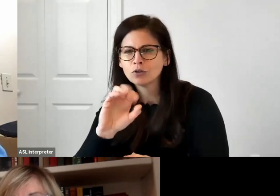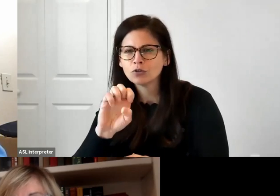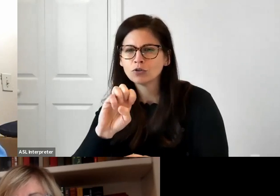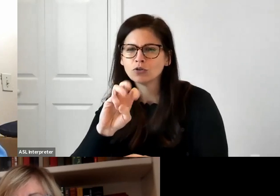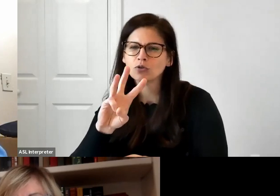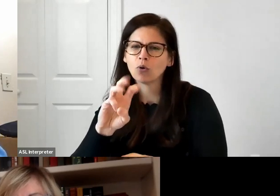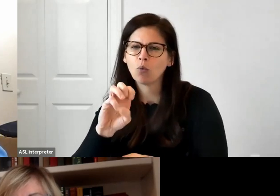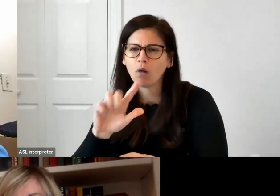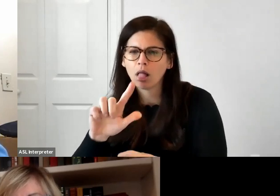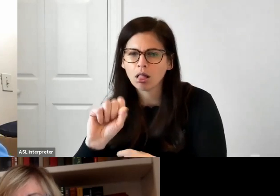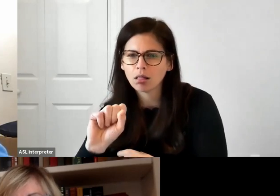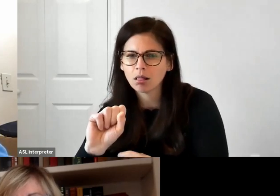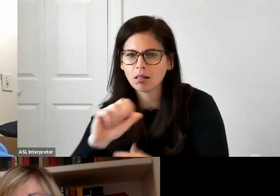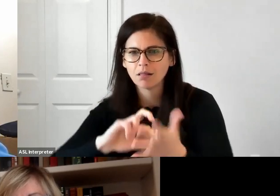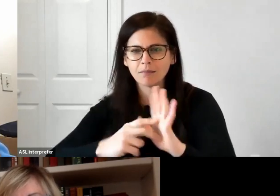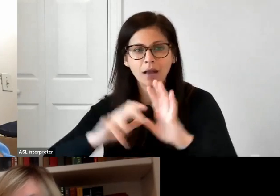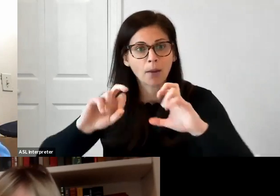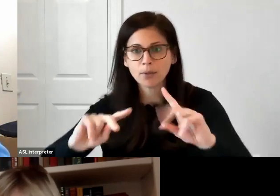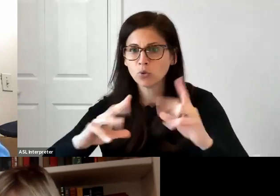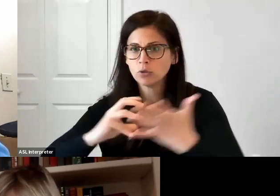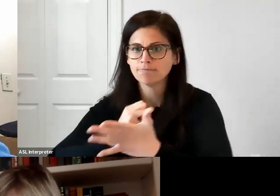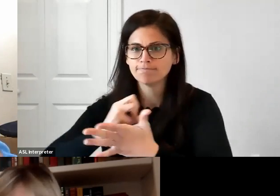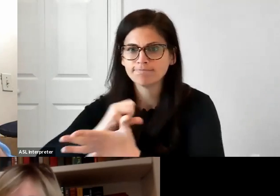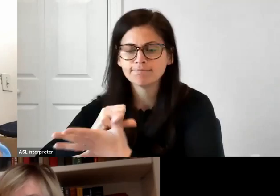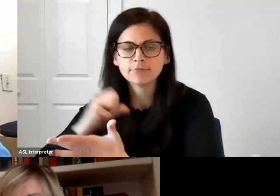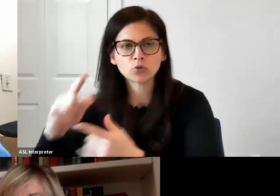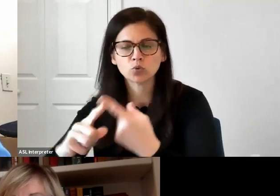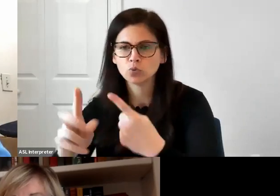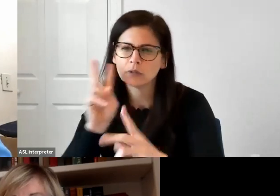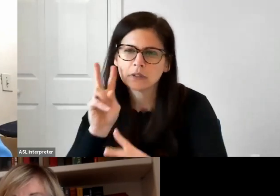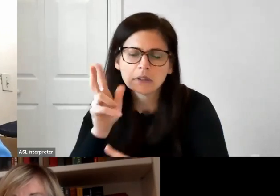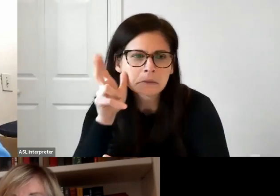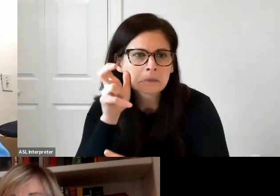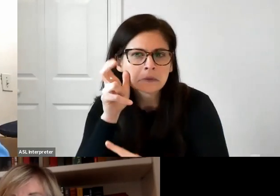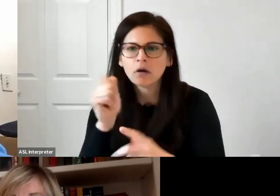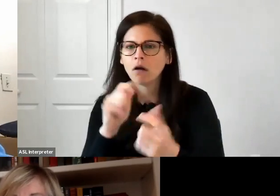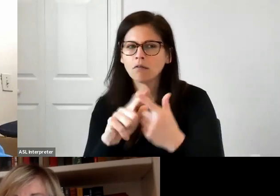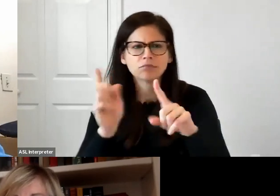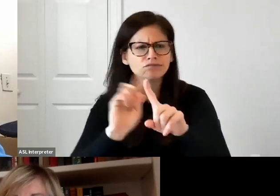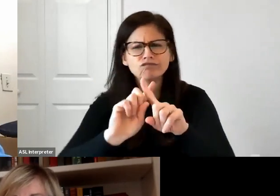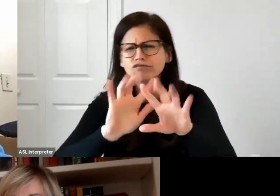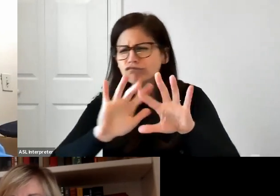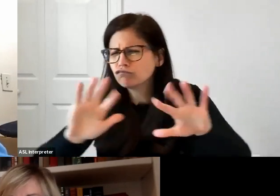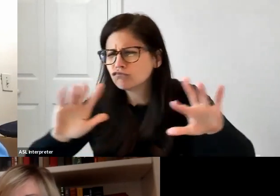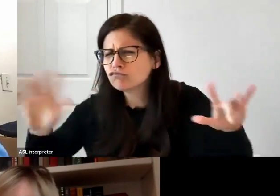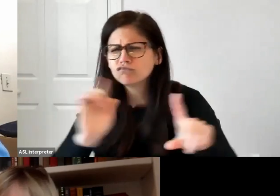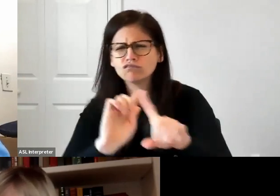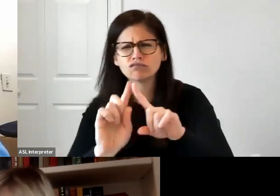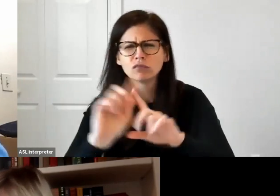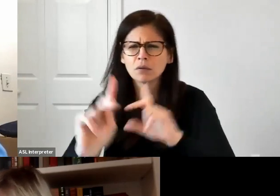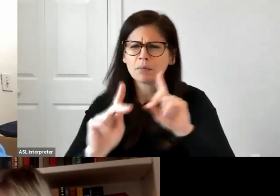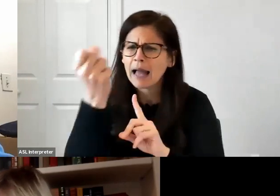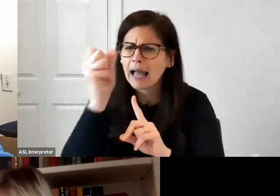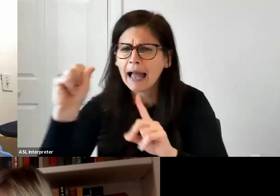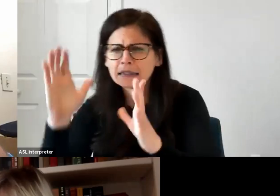from a really expansive, diverse crowd of activists and artists who I have